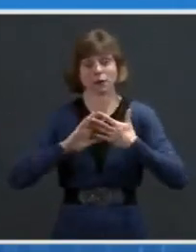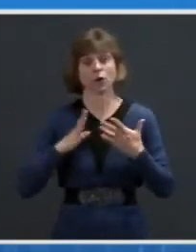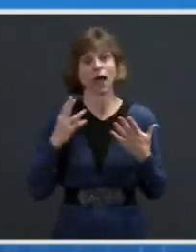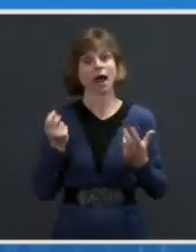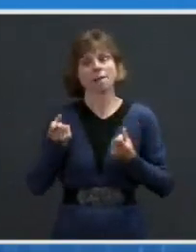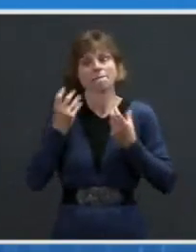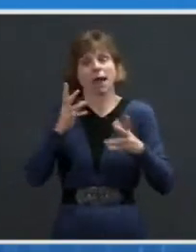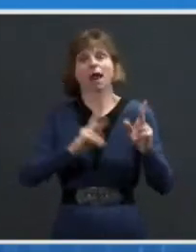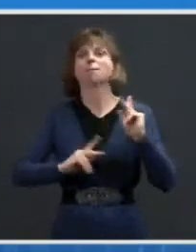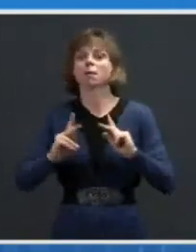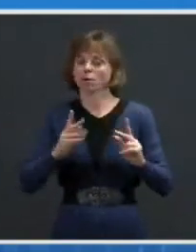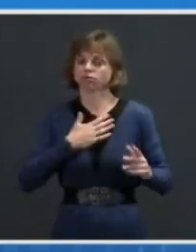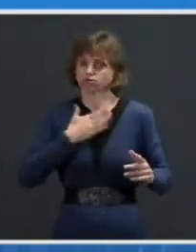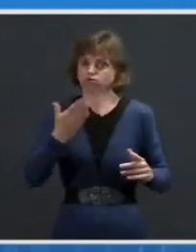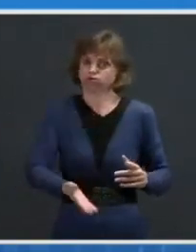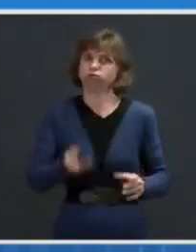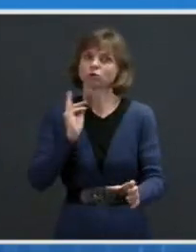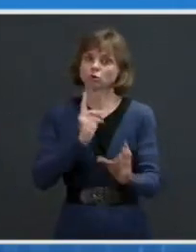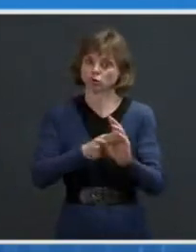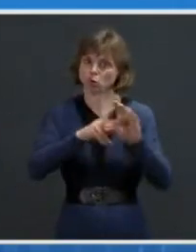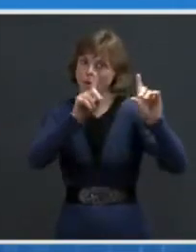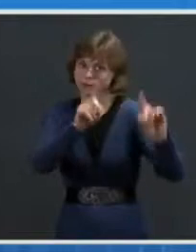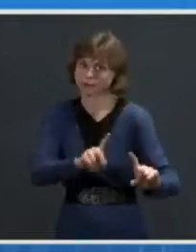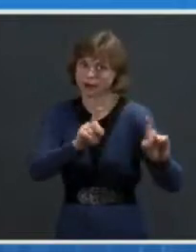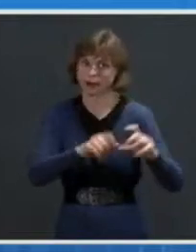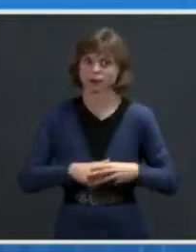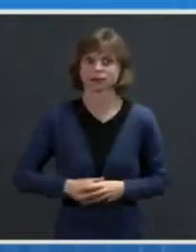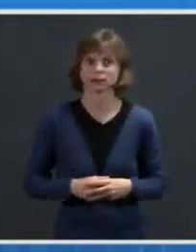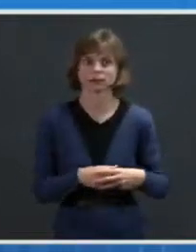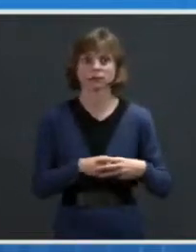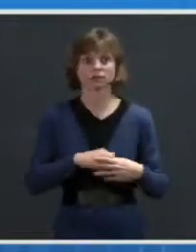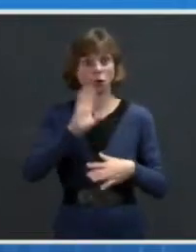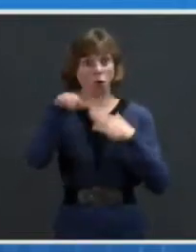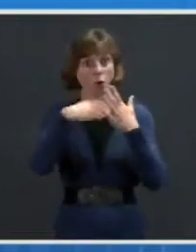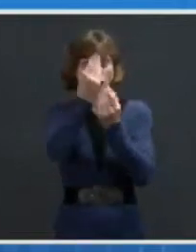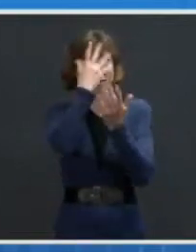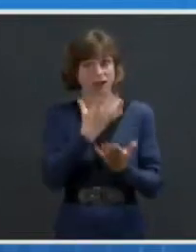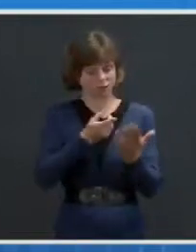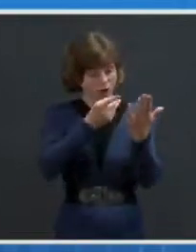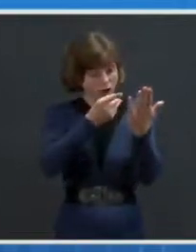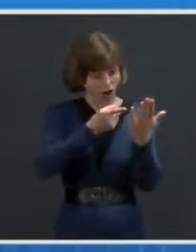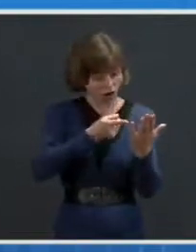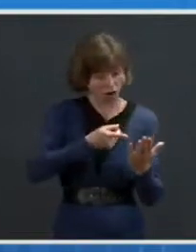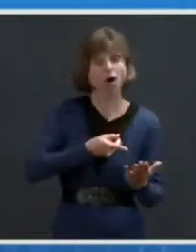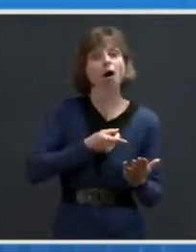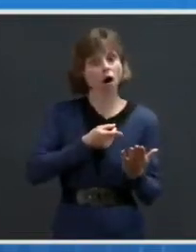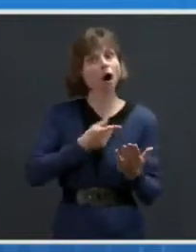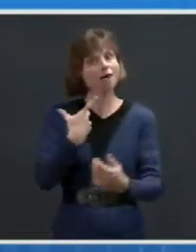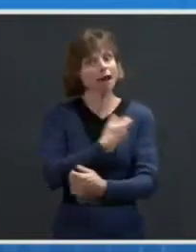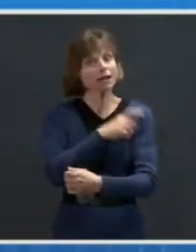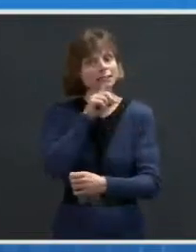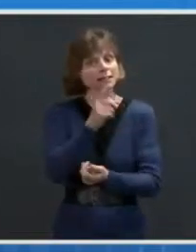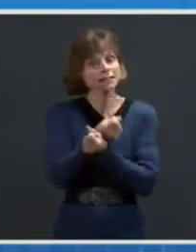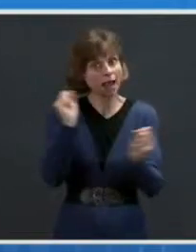HALL HIGH AMOUNT OF DISEASE IN